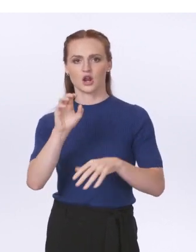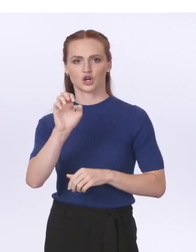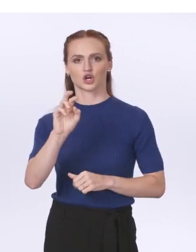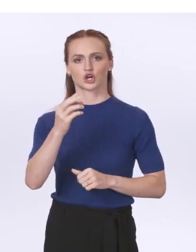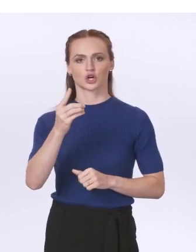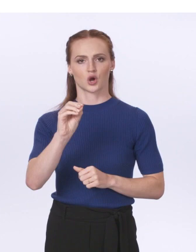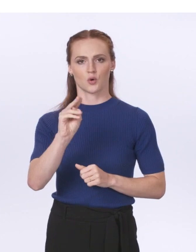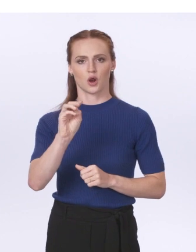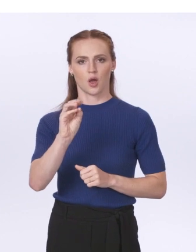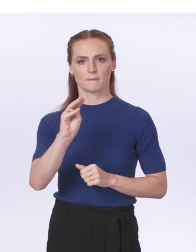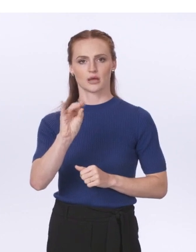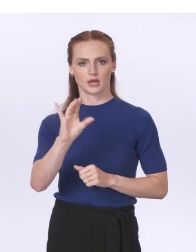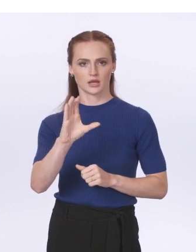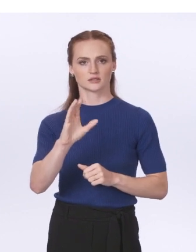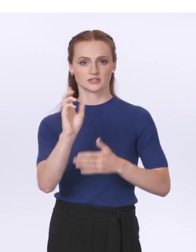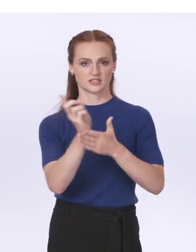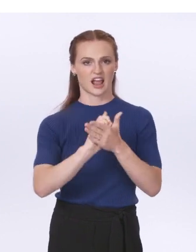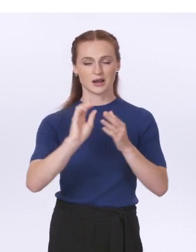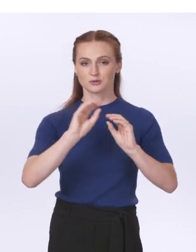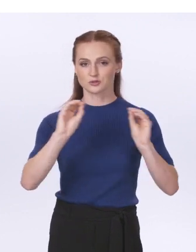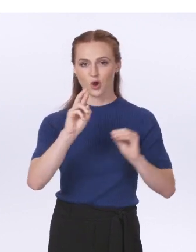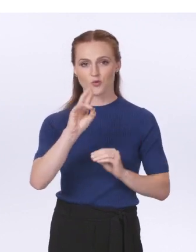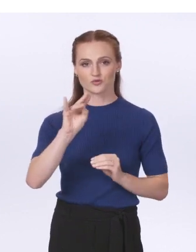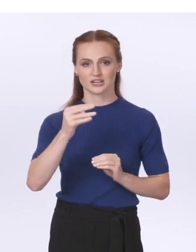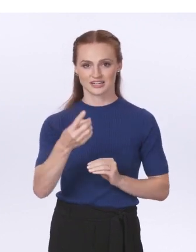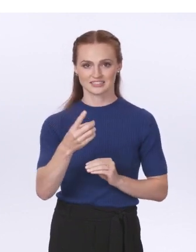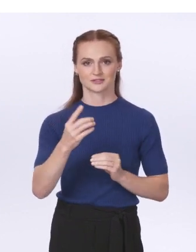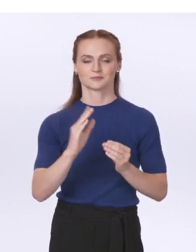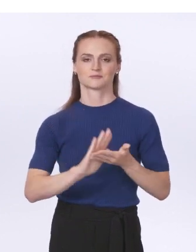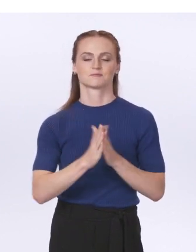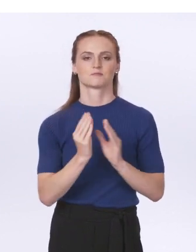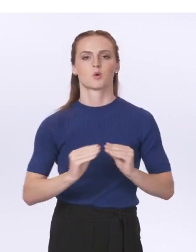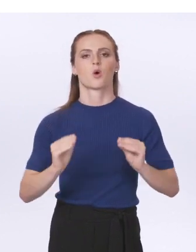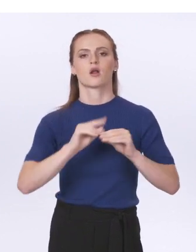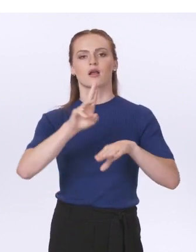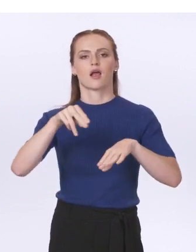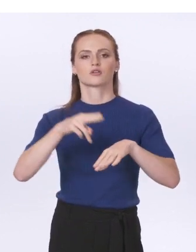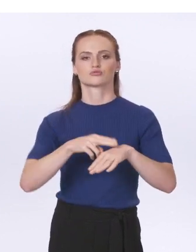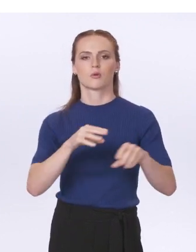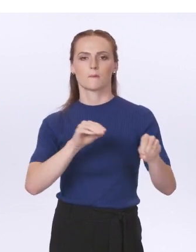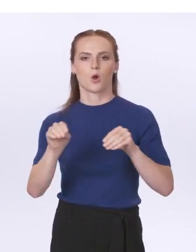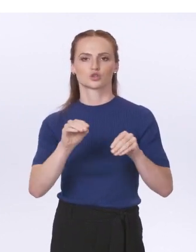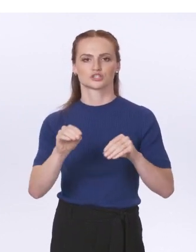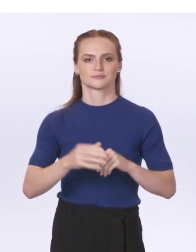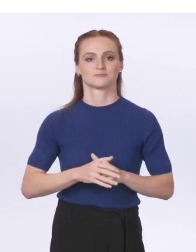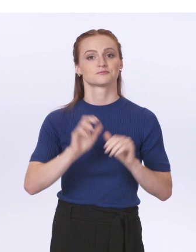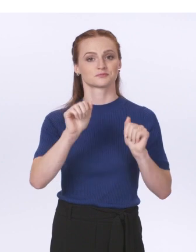that enables much more natural motions. As you can see, we've dropped the ring on these,